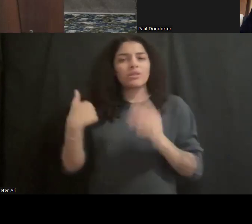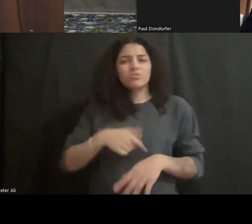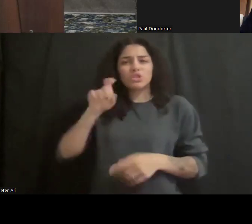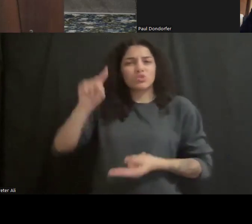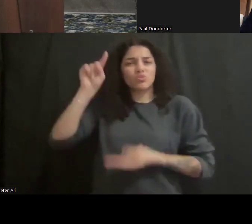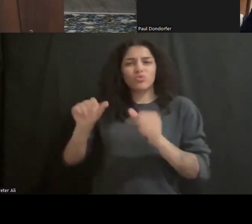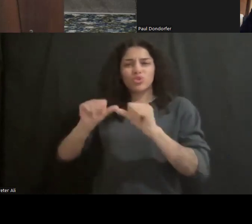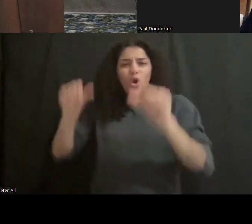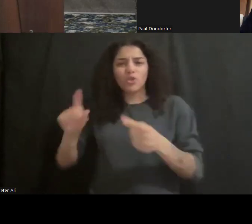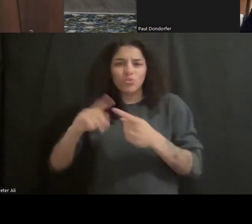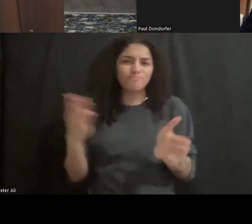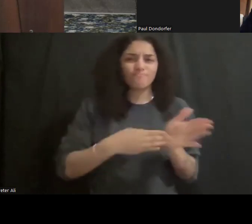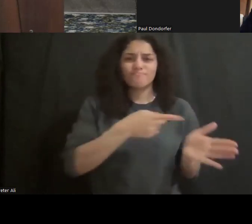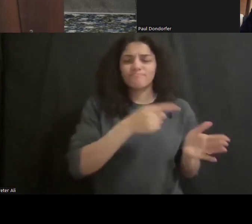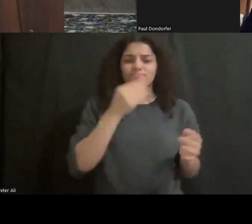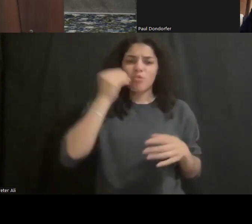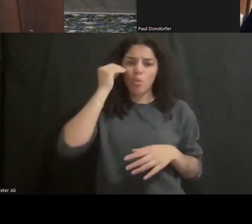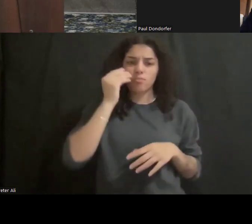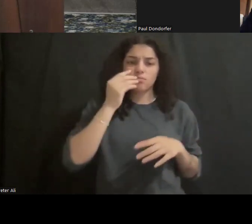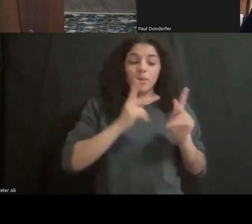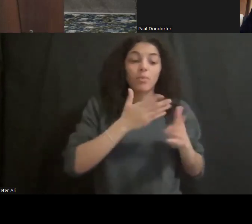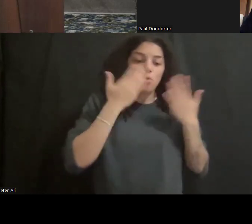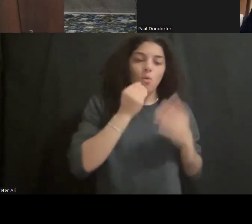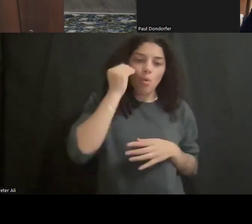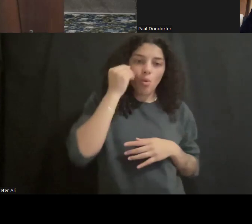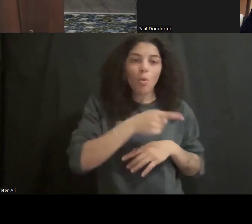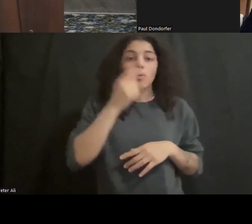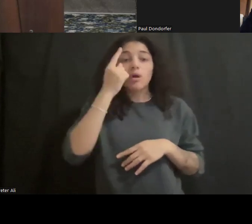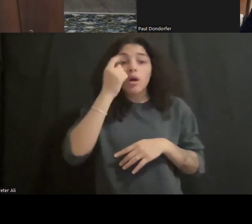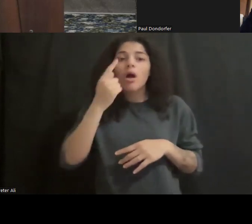wonderful resource However they can only hold so many people and provide for so many people